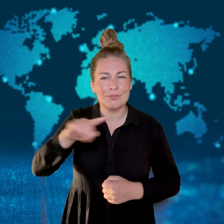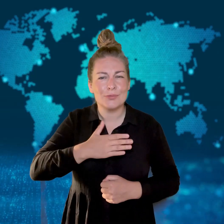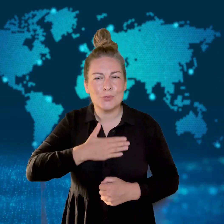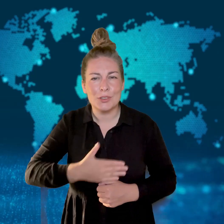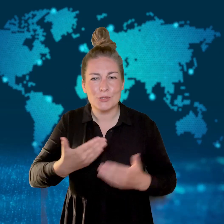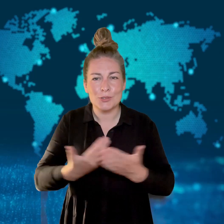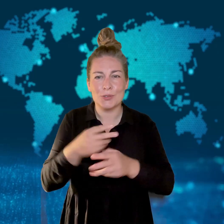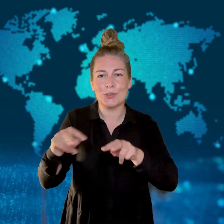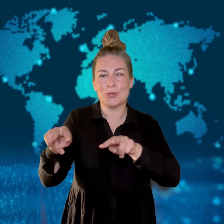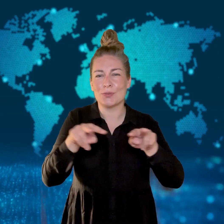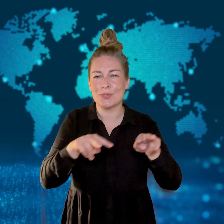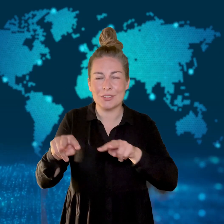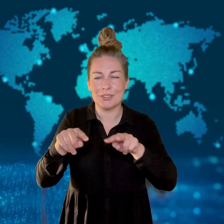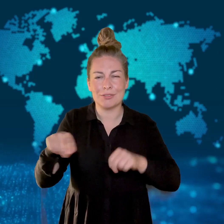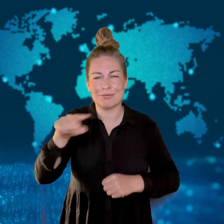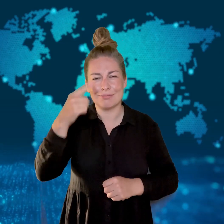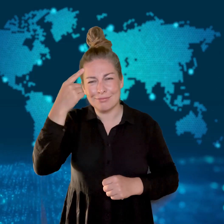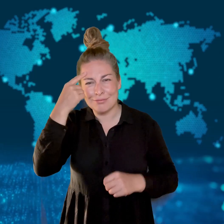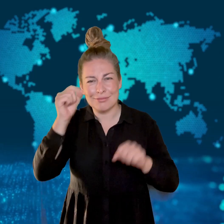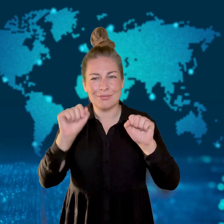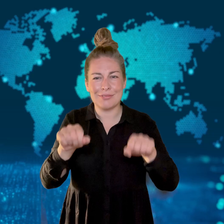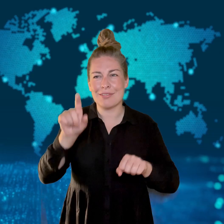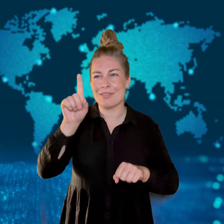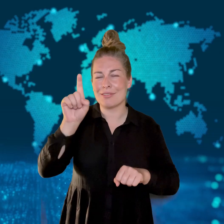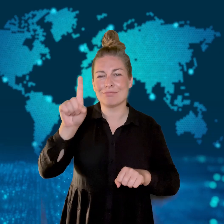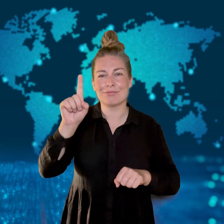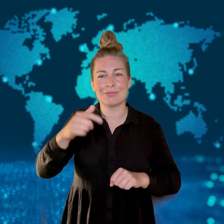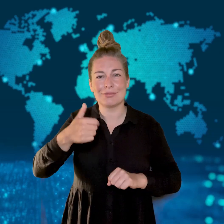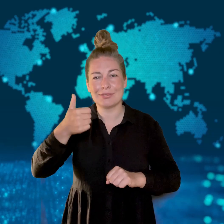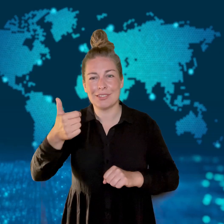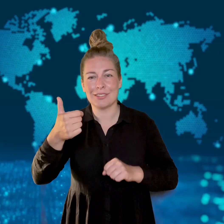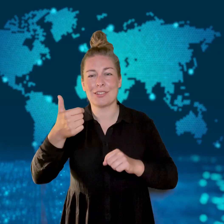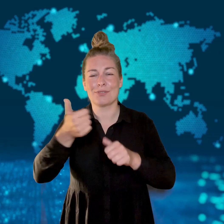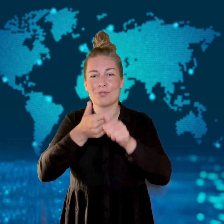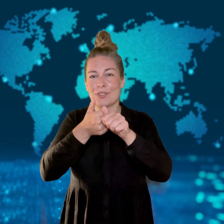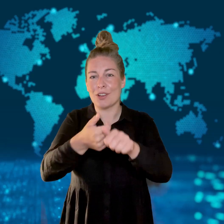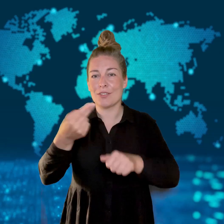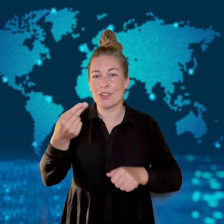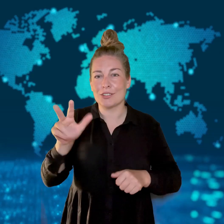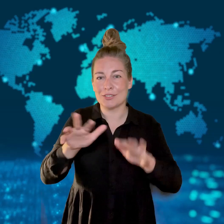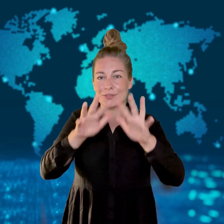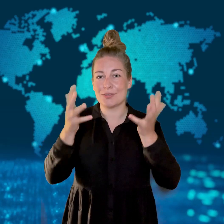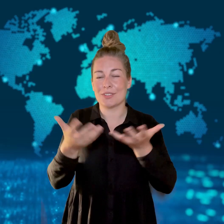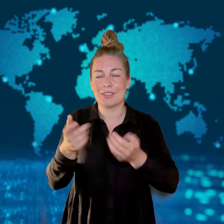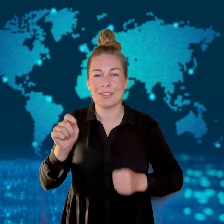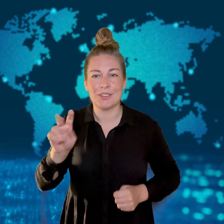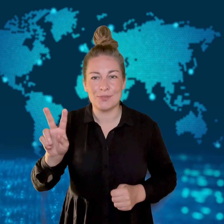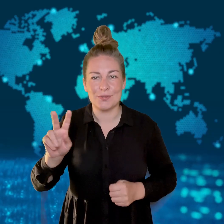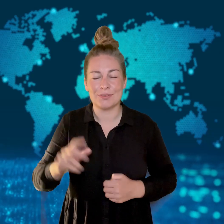Don't forget to subscribe, like, and follow H3 World TV to get new video updates!